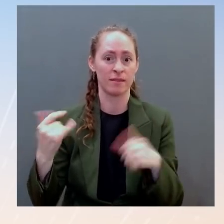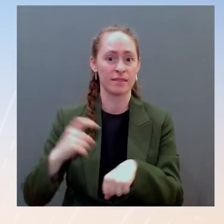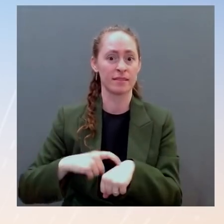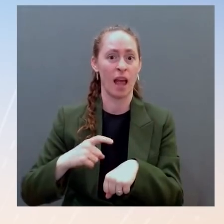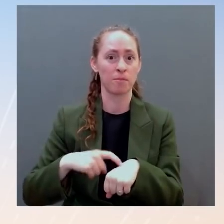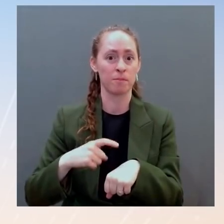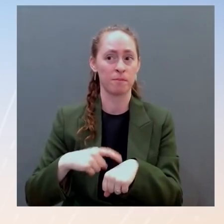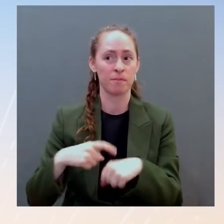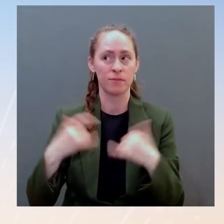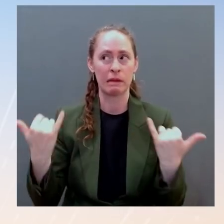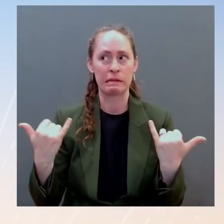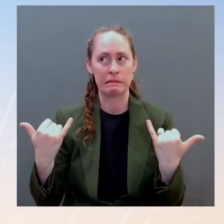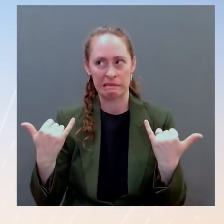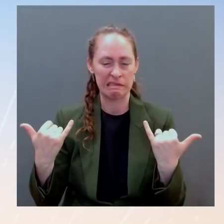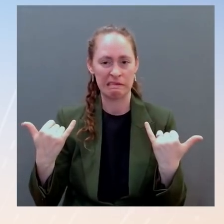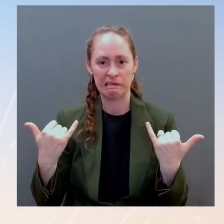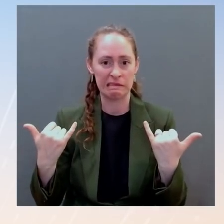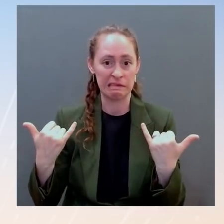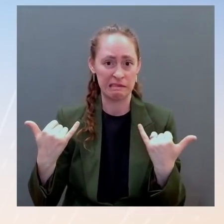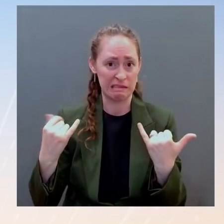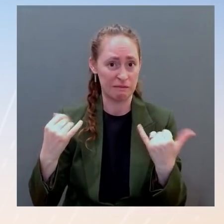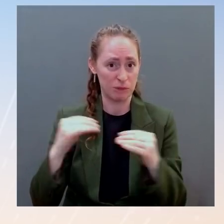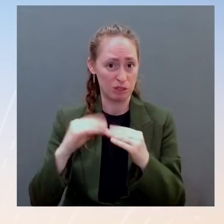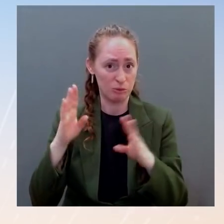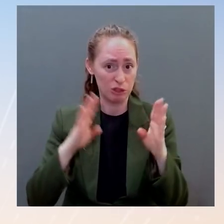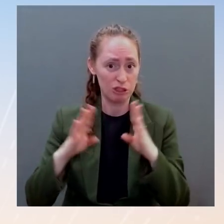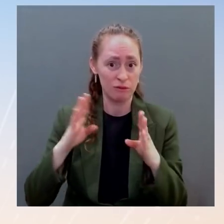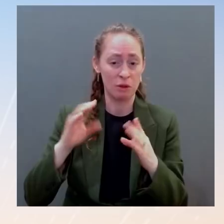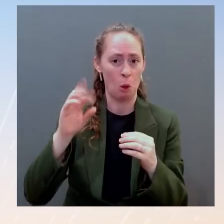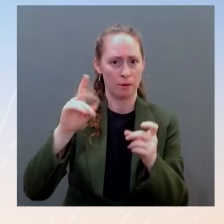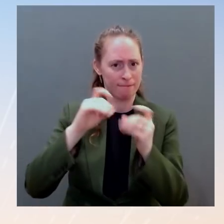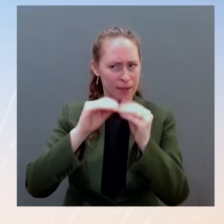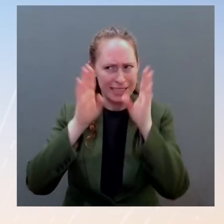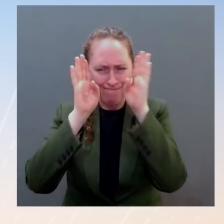about steps that can be taken that has continued, and I'm sure it will continue.